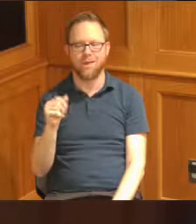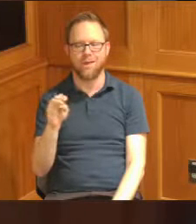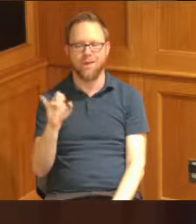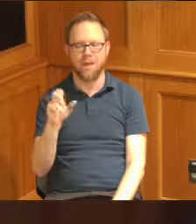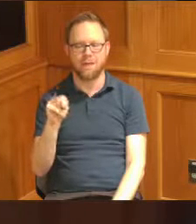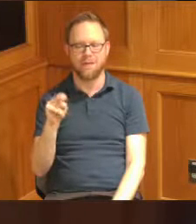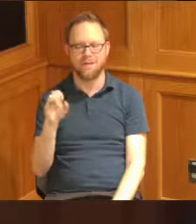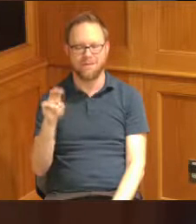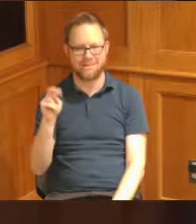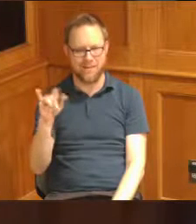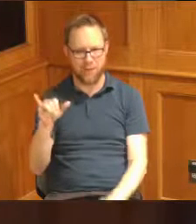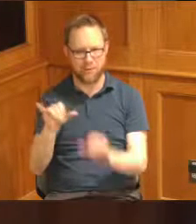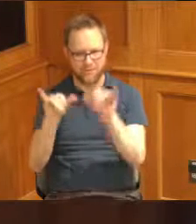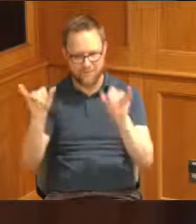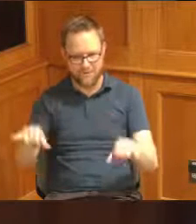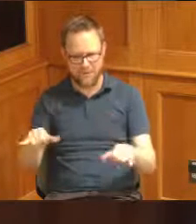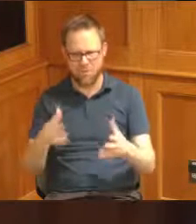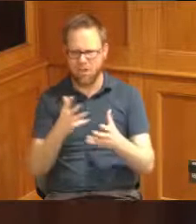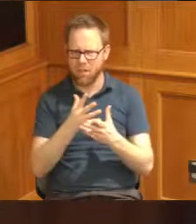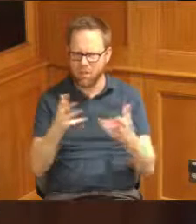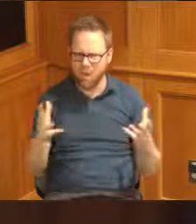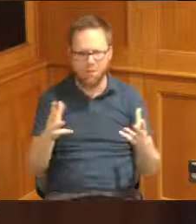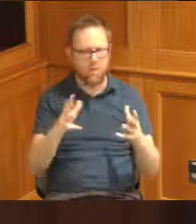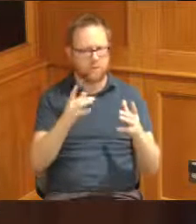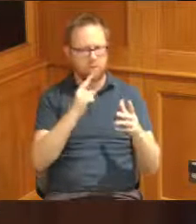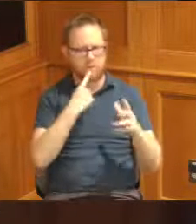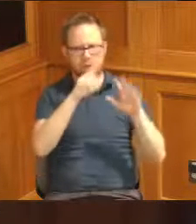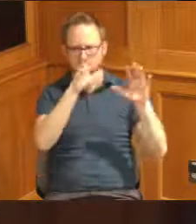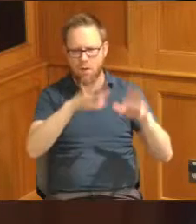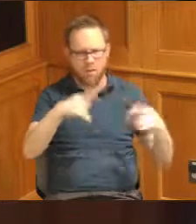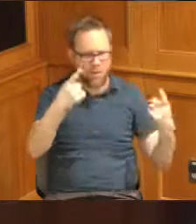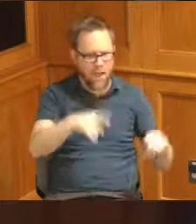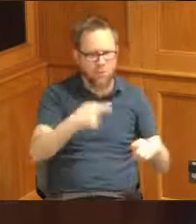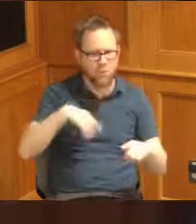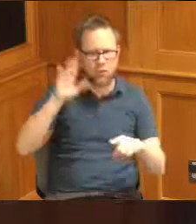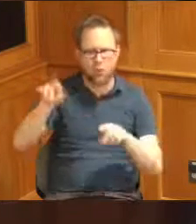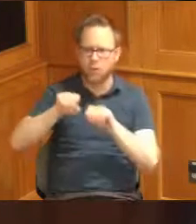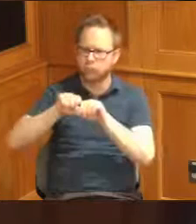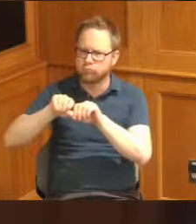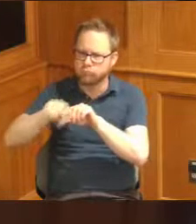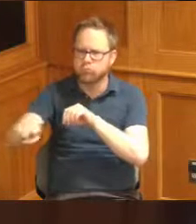weather in Hamilton County we will call you text you or email you when we have severe events but